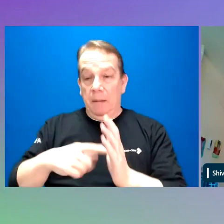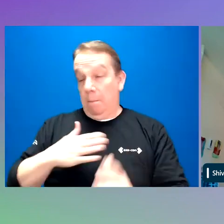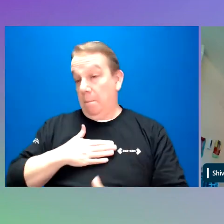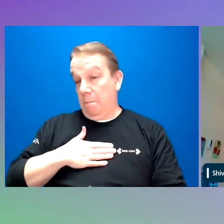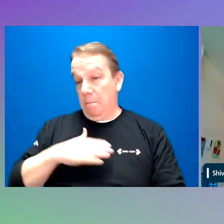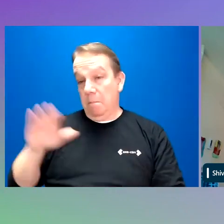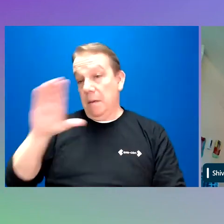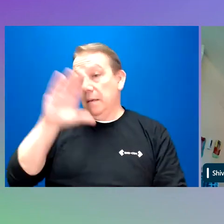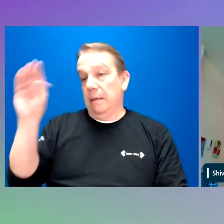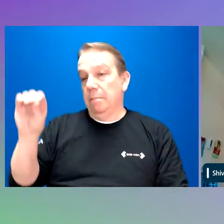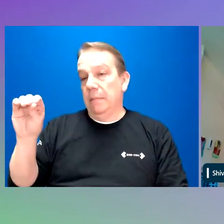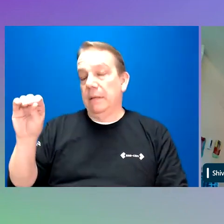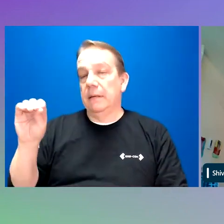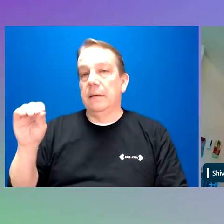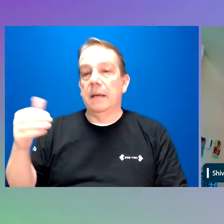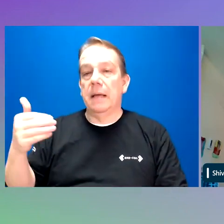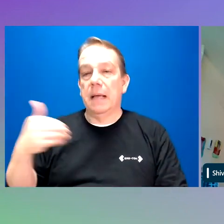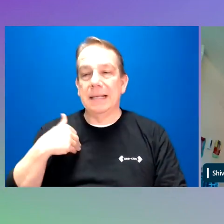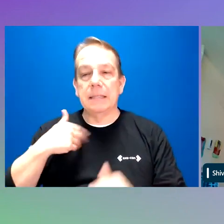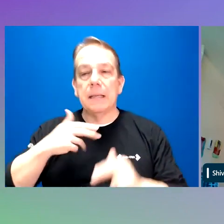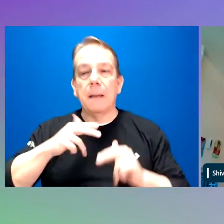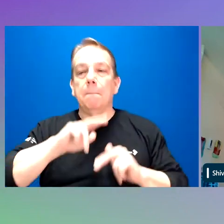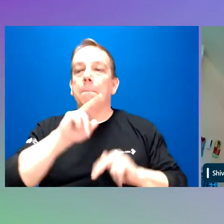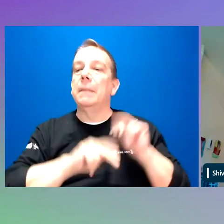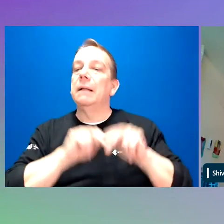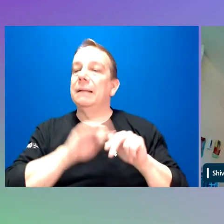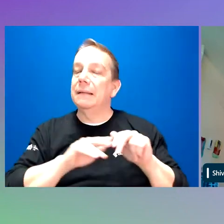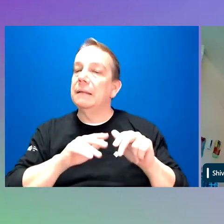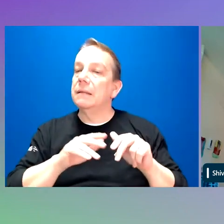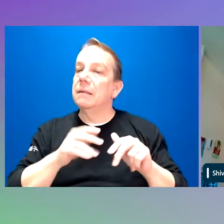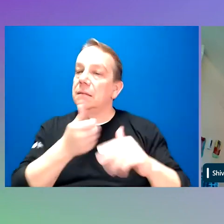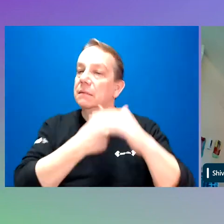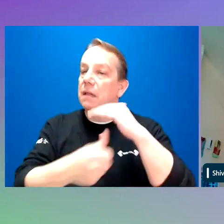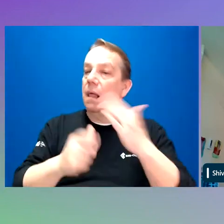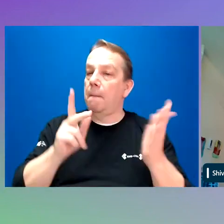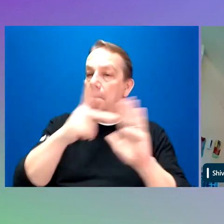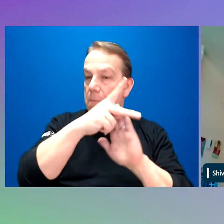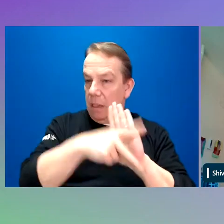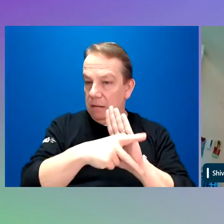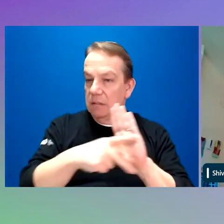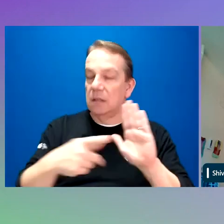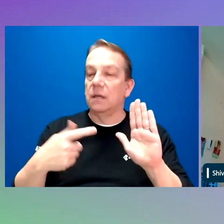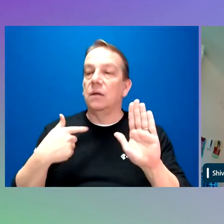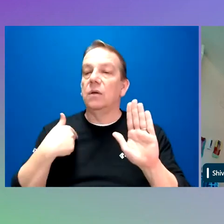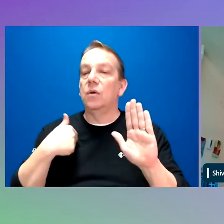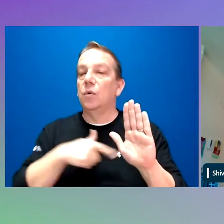uh, built into its policy that